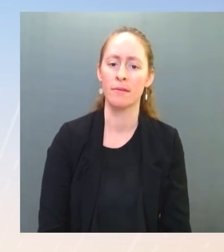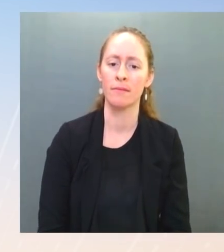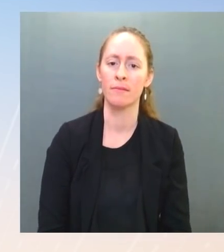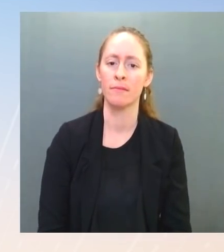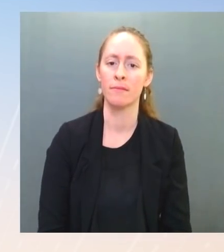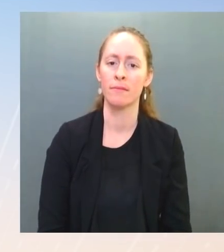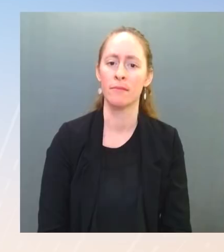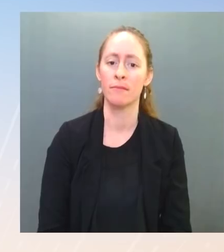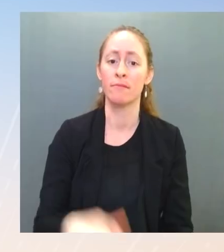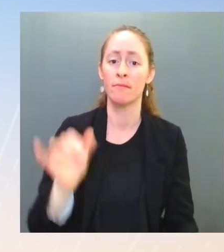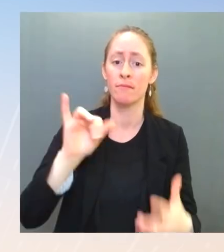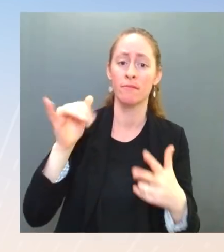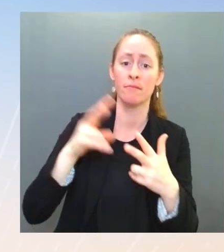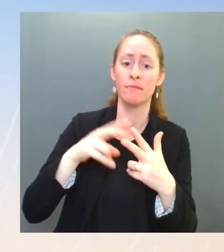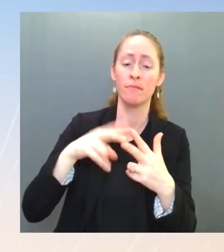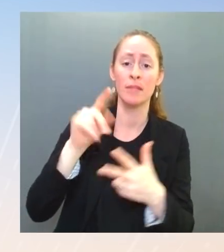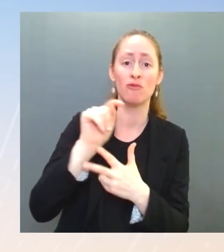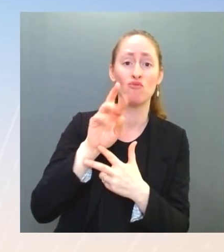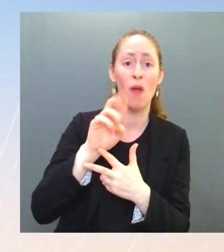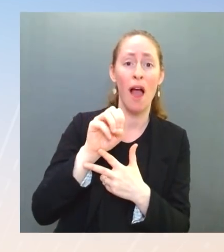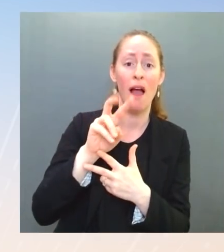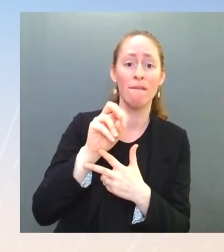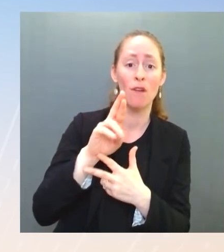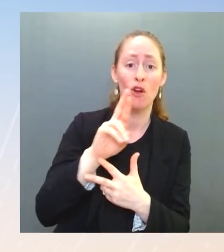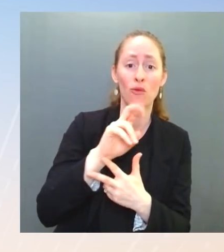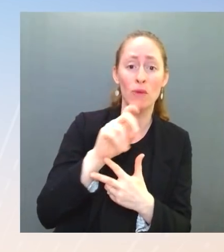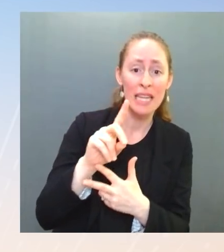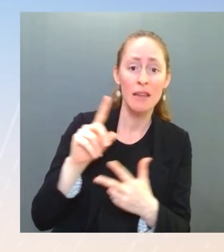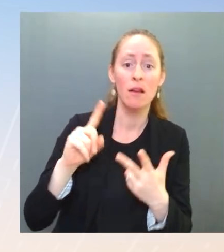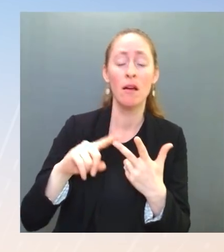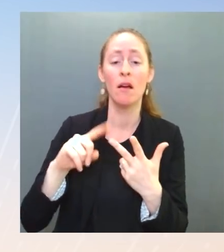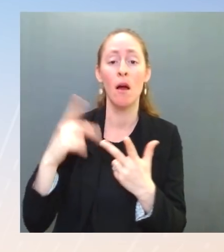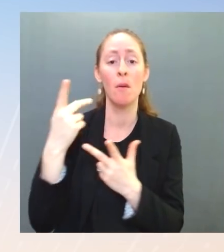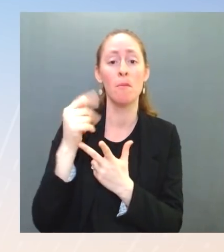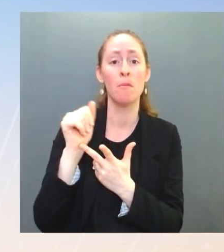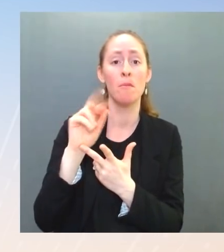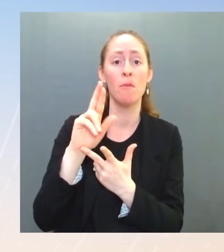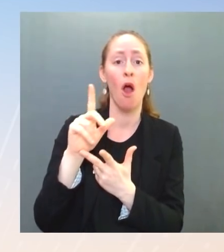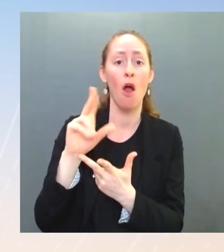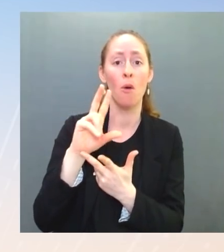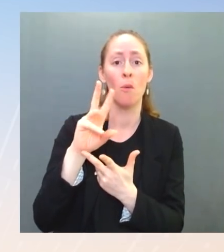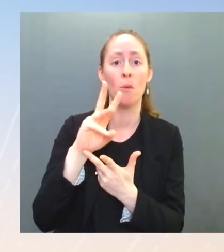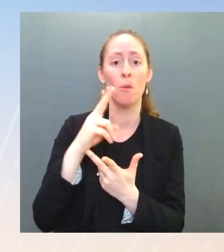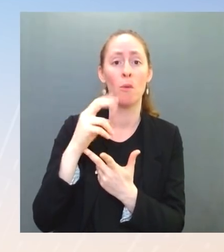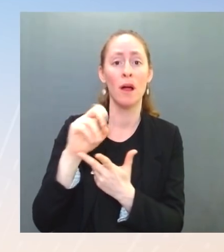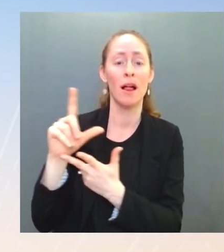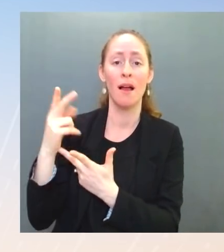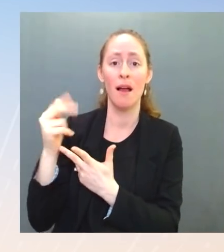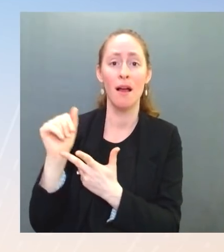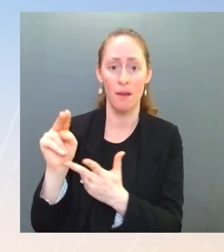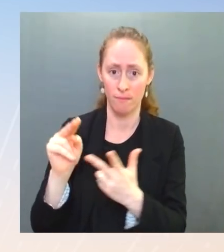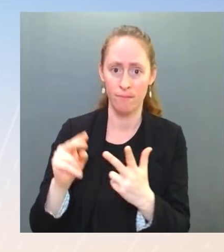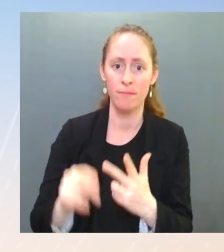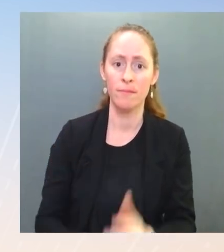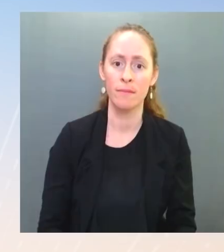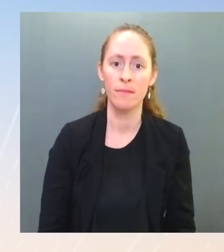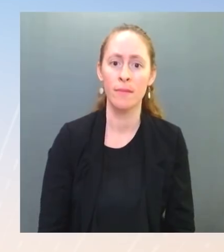and we are doing everything we can, to bring them home, including raising their cases at every opportunity. But typically it does not benefit the cases